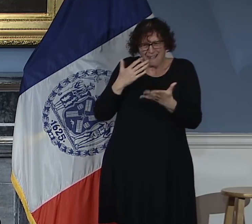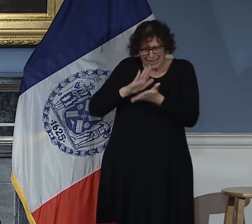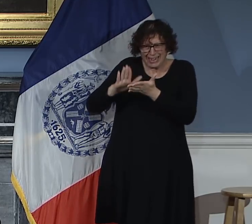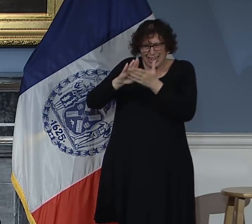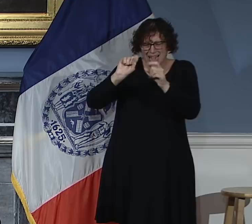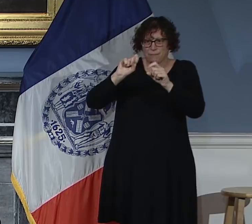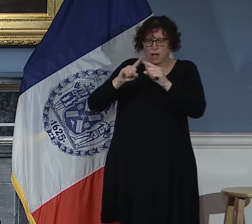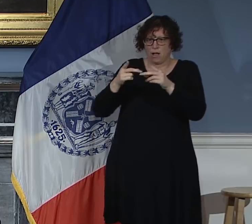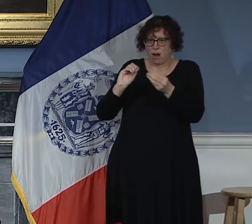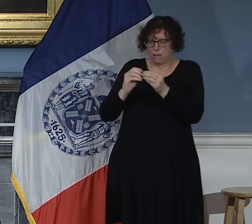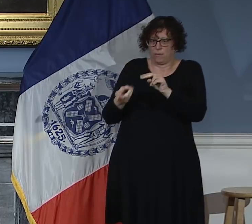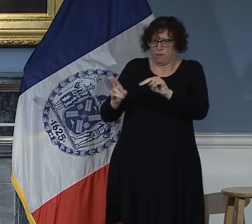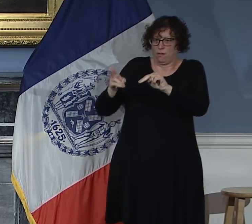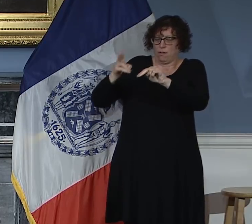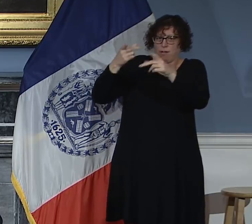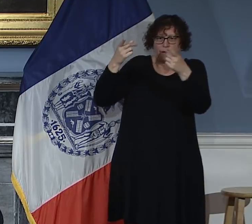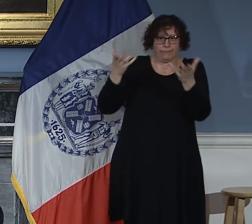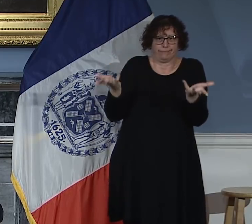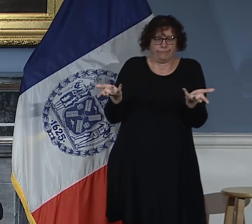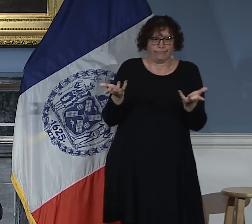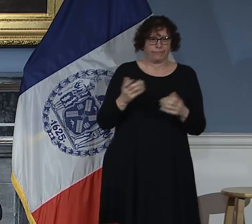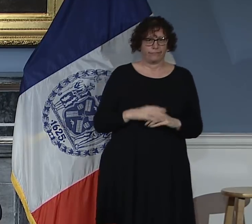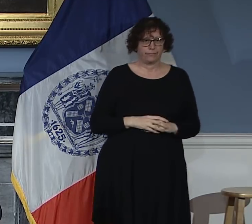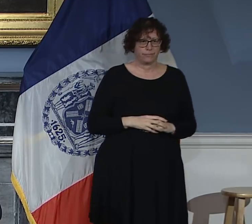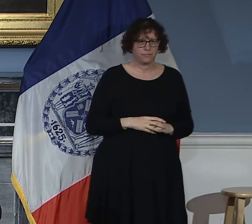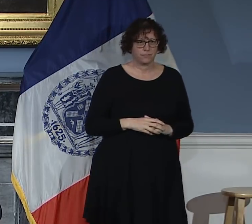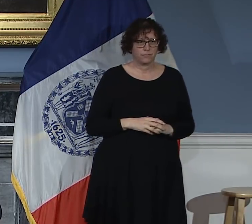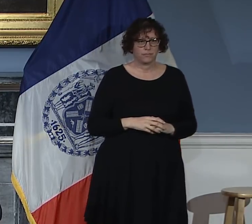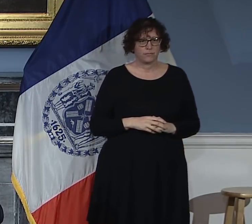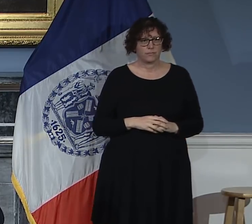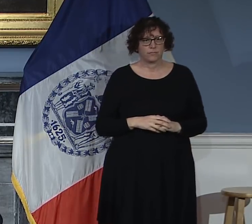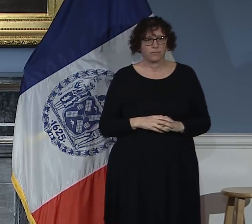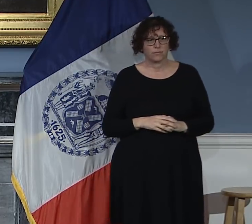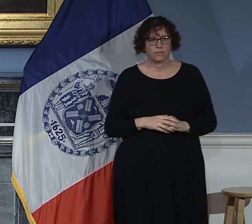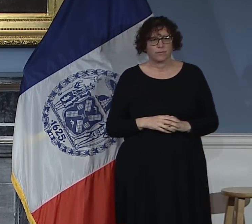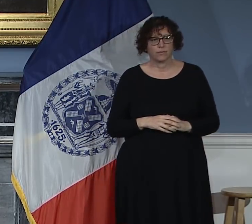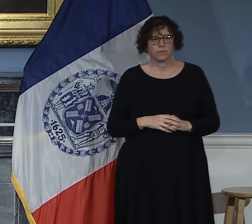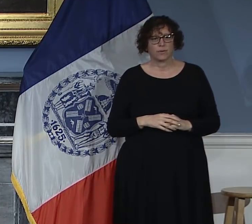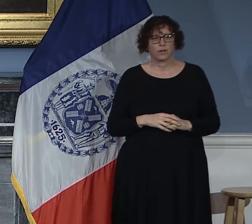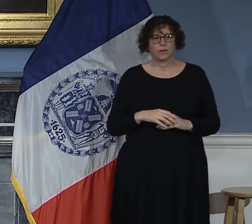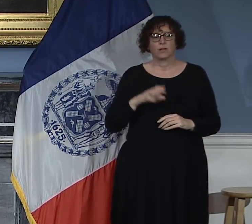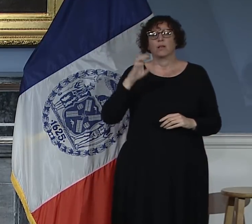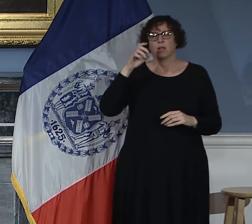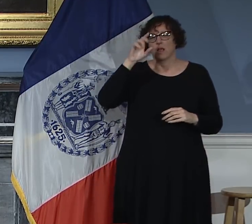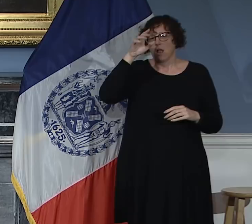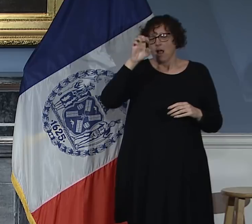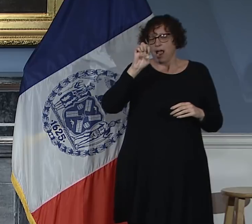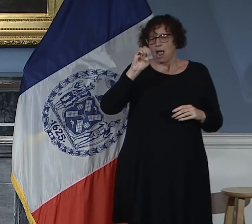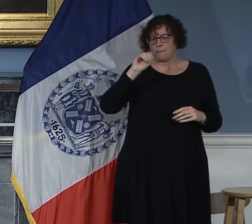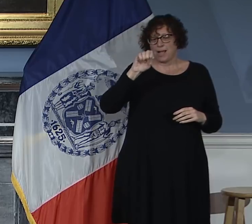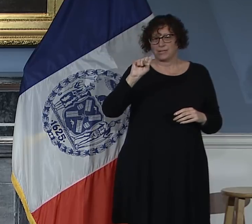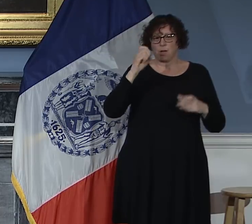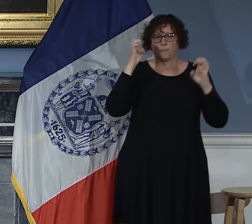VIOBOLUSY --WE KNOW THIS FROM SANDY ANDT HE YEARS SINCE AND I KNOW EMERGENCY MAGNAEMENT, THE COMMISSIONER IS HERE, WORKS WITH